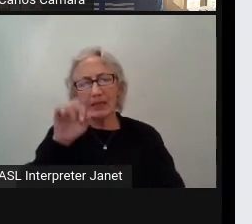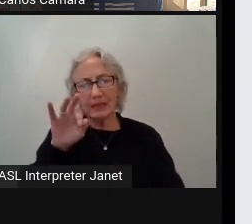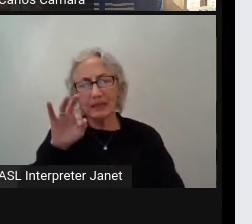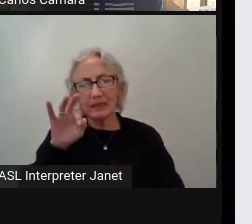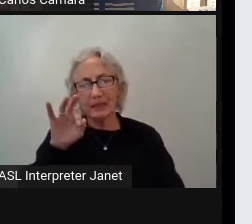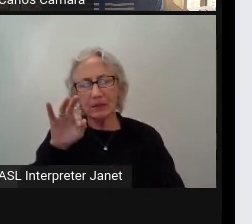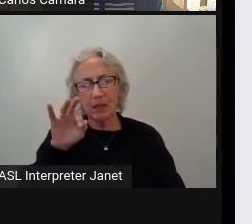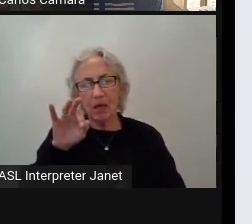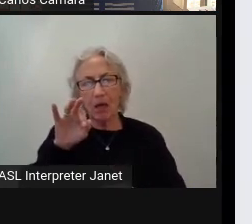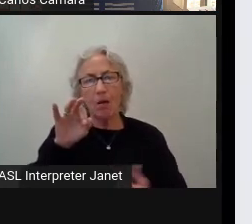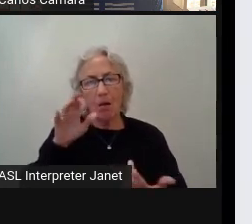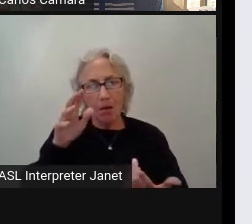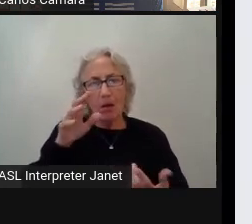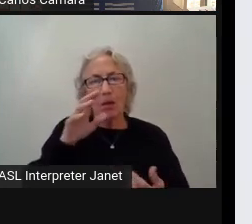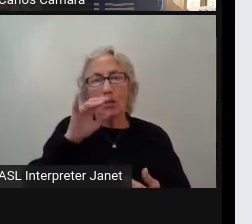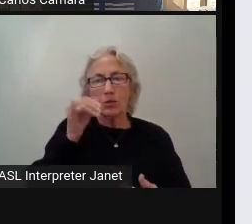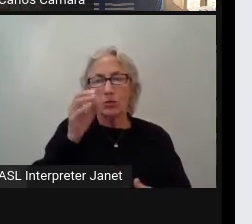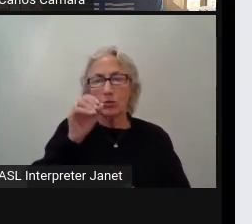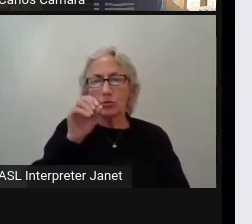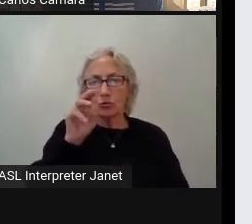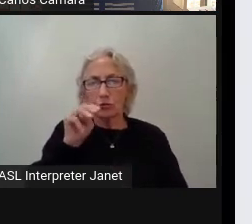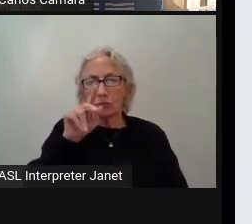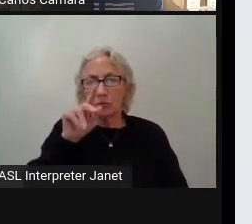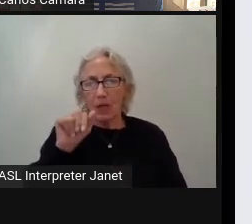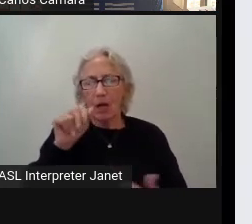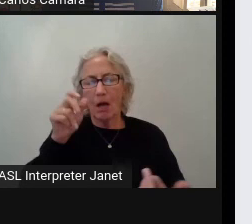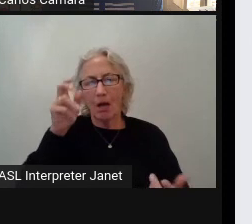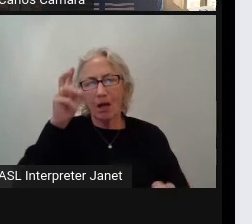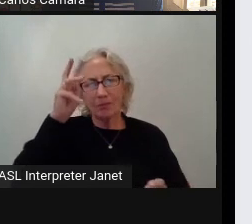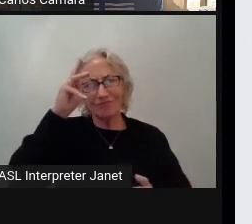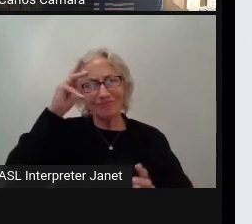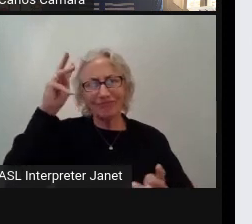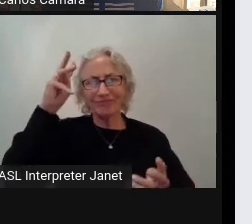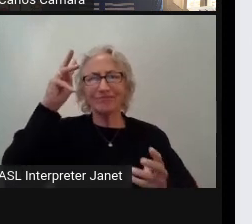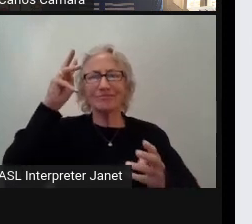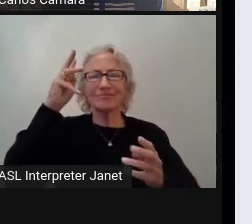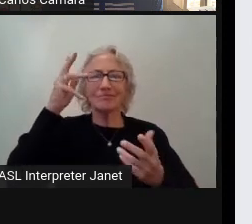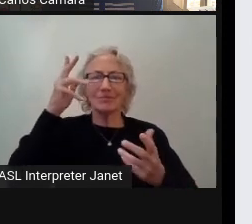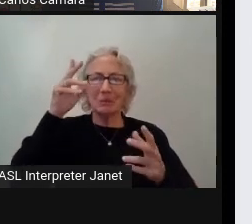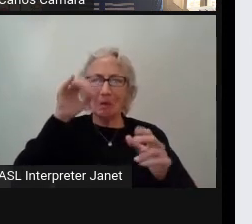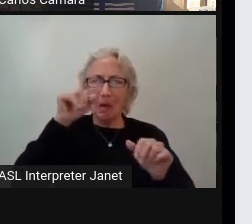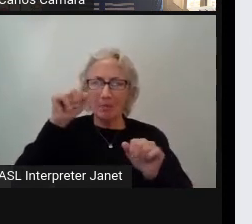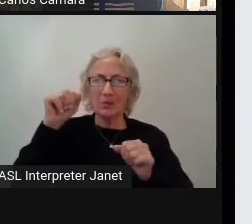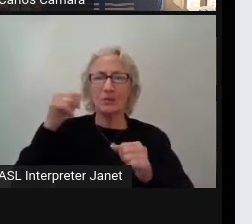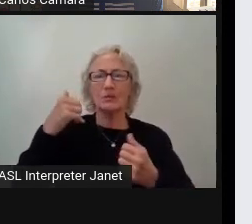a huge effort in generating lots of documentation and raising issues